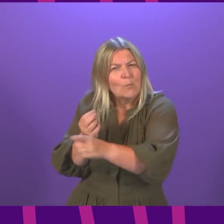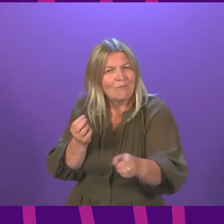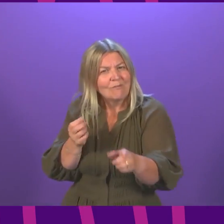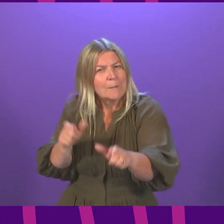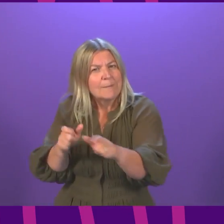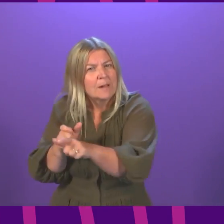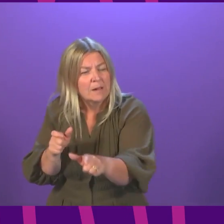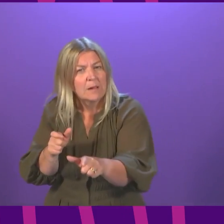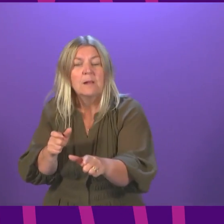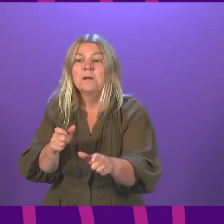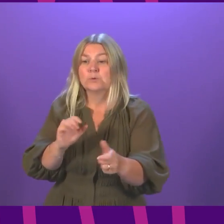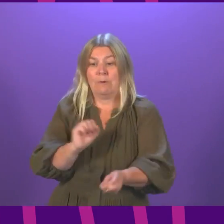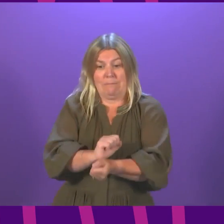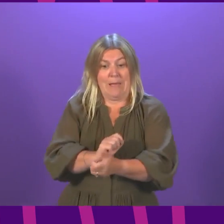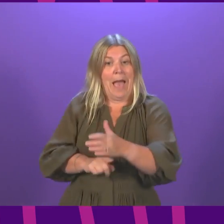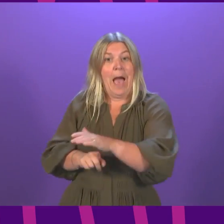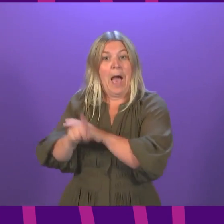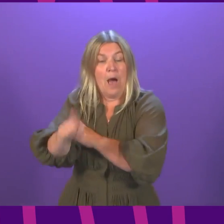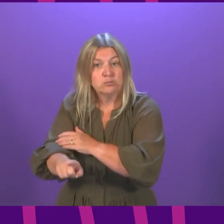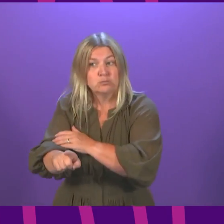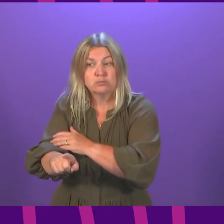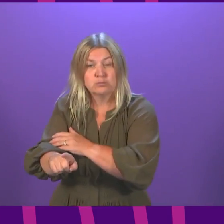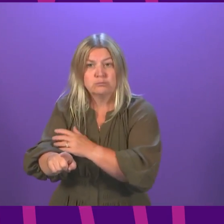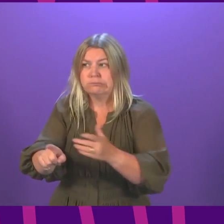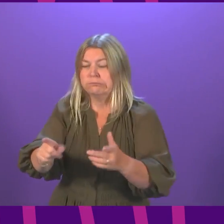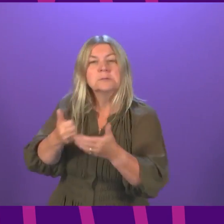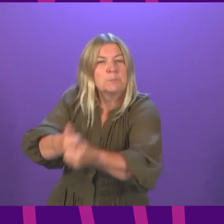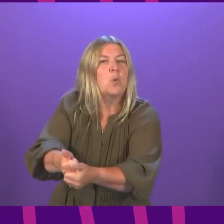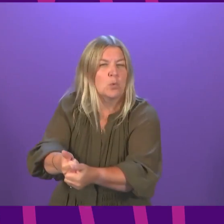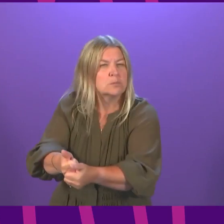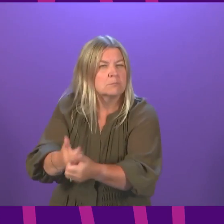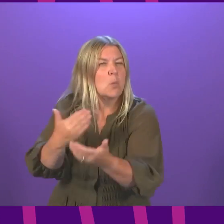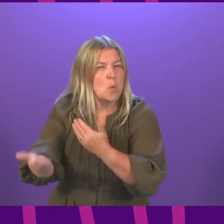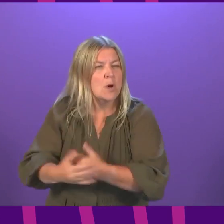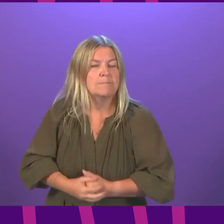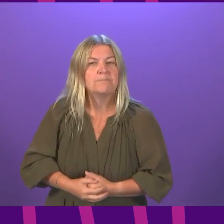that is available for individuals who leave custody. We will commit to reviewing the conditions